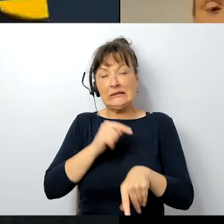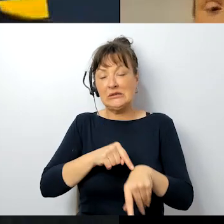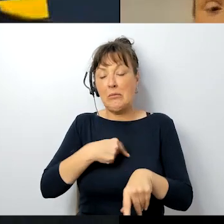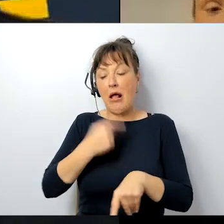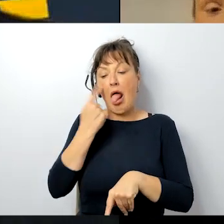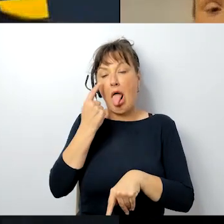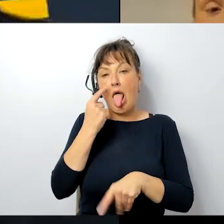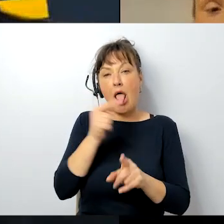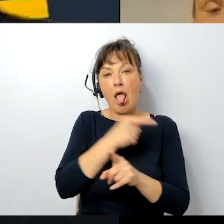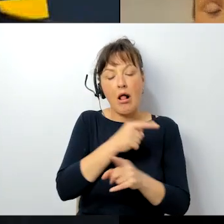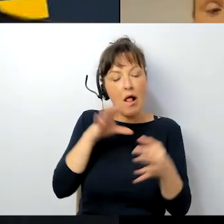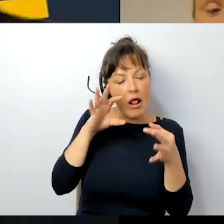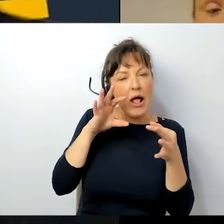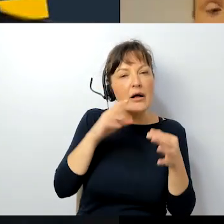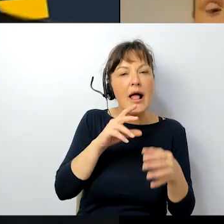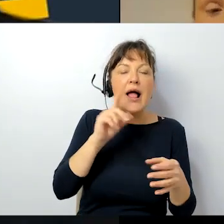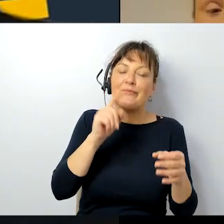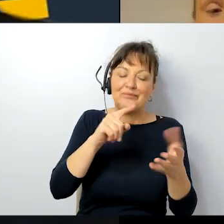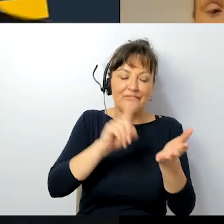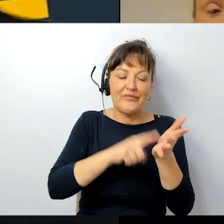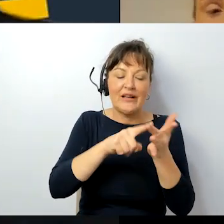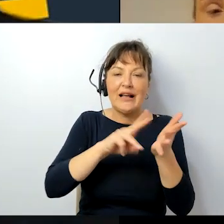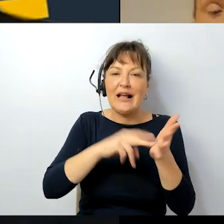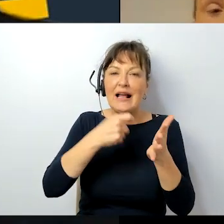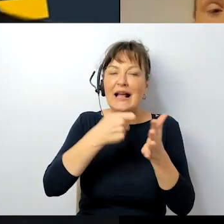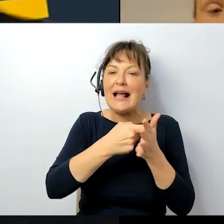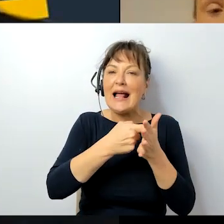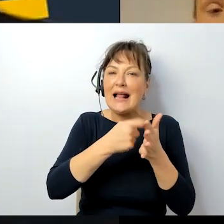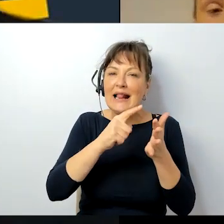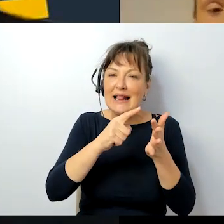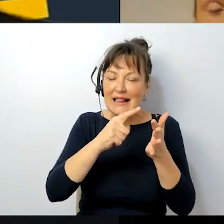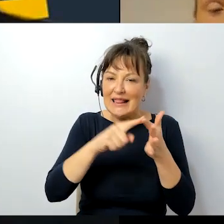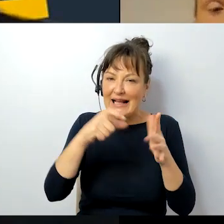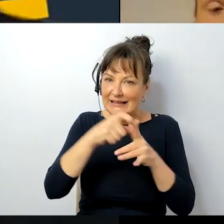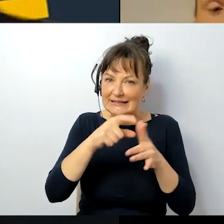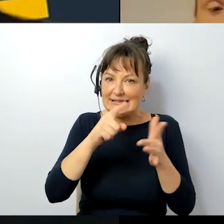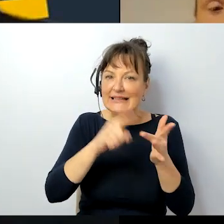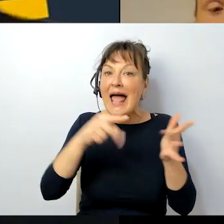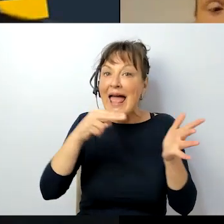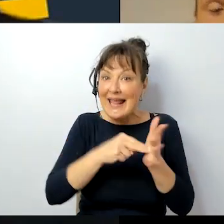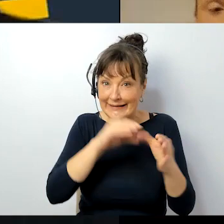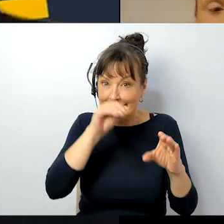that would obviously be something I'd prepared beforehand but I'd also had a look at LinkedIn